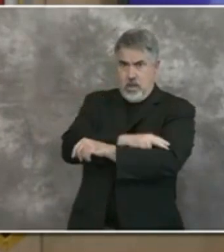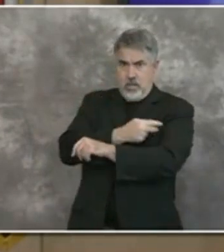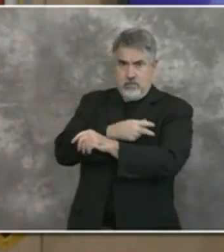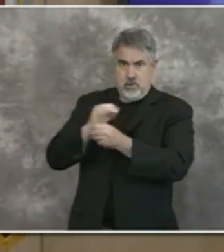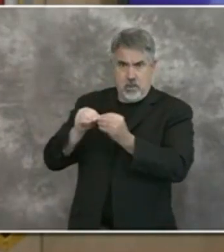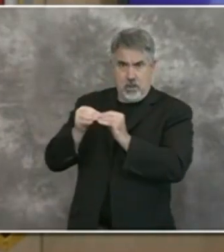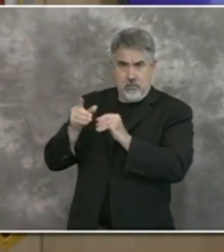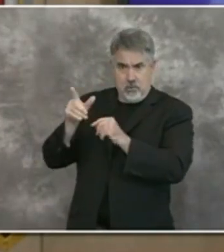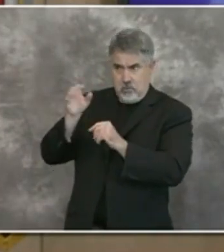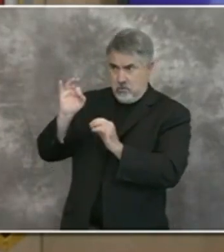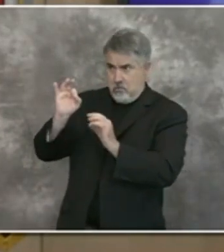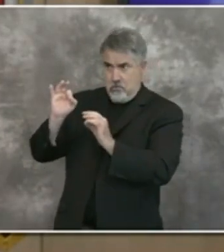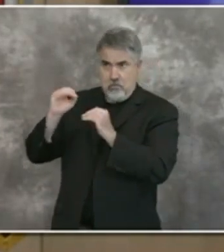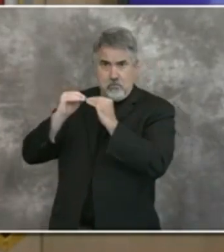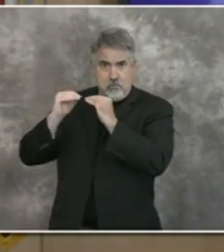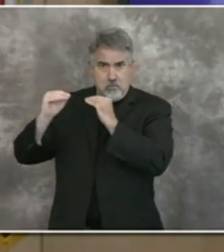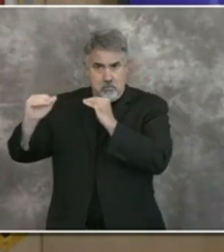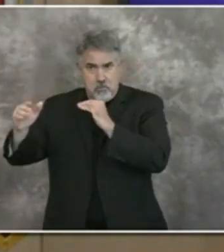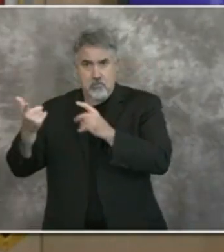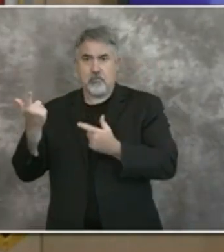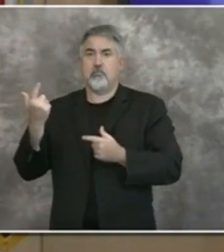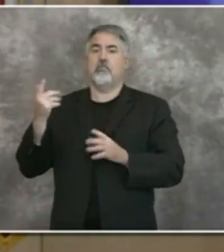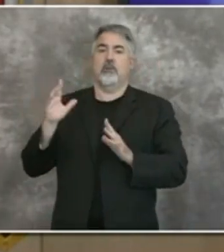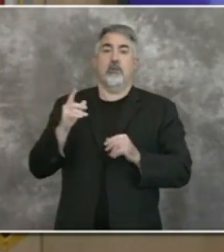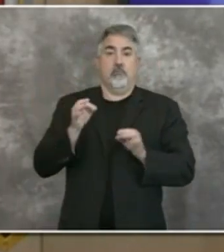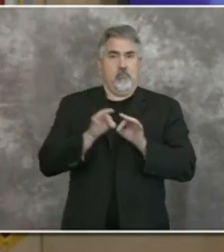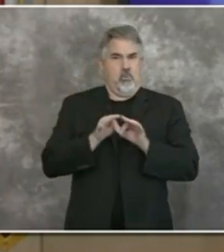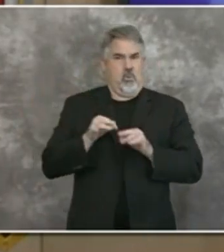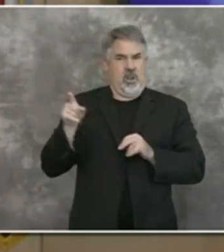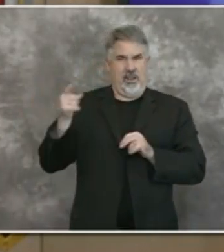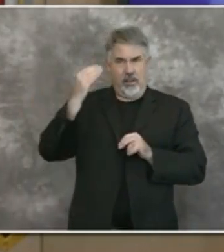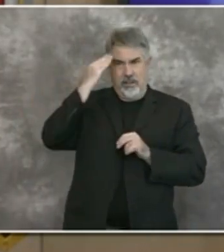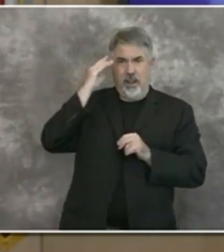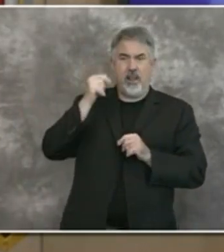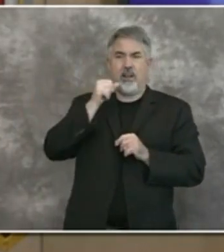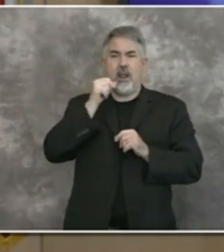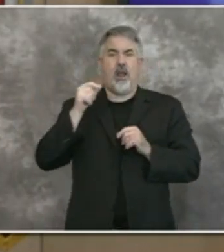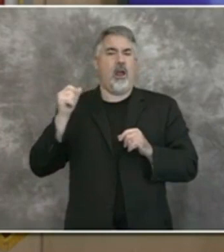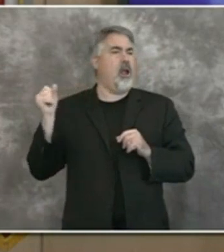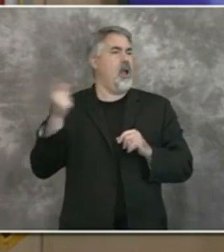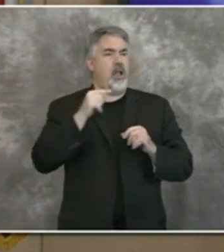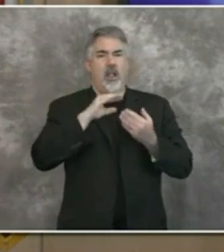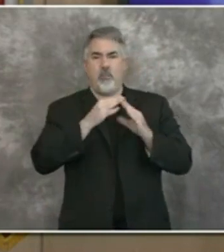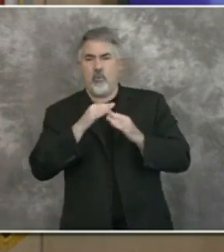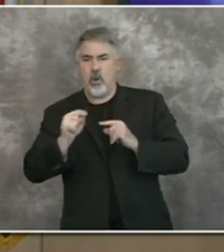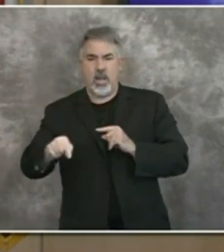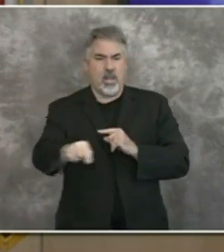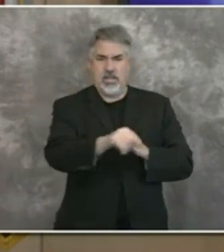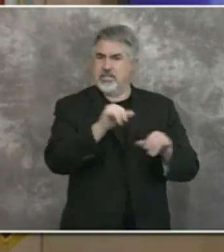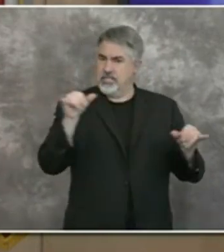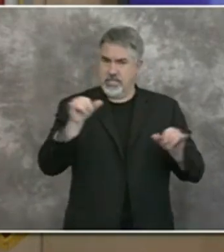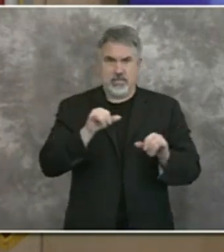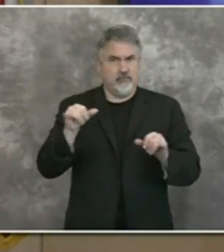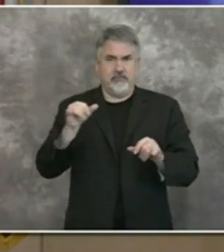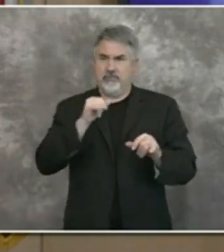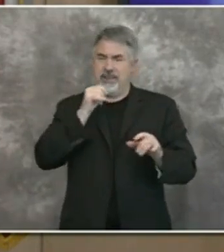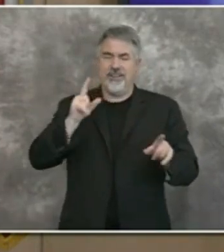MONITOR THE SITUATION IN OUR HOSPITALS AND WE CONTINUE TO ALL HAVE AN OPPORTUNITY TO ADAPT TO THE WAY THAT WE'RE DOING THINGS IT'S ALSO